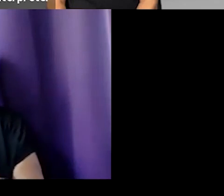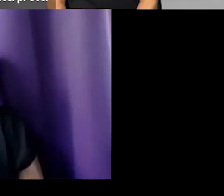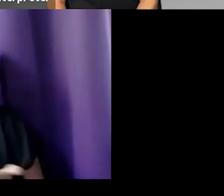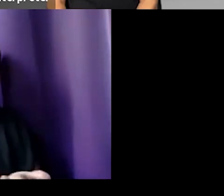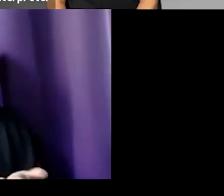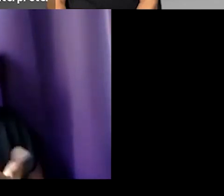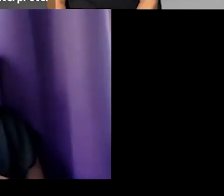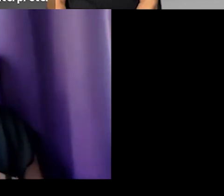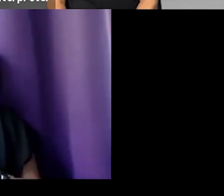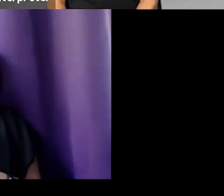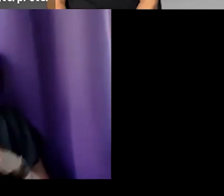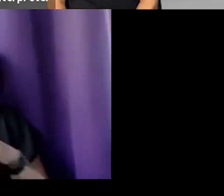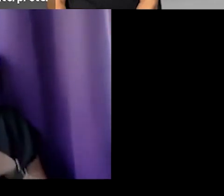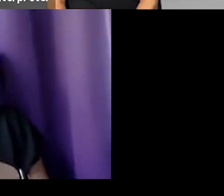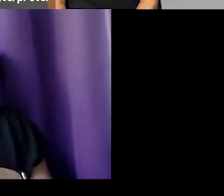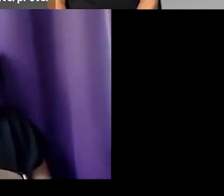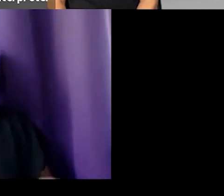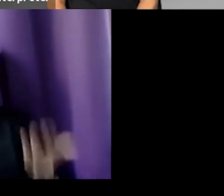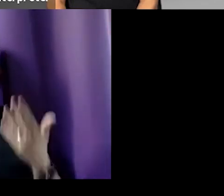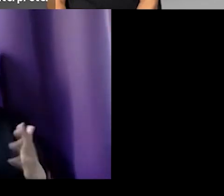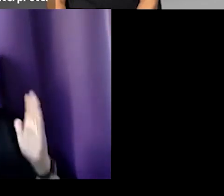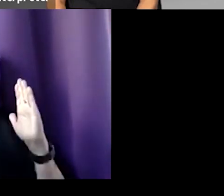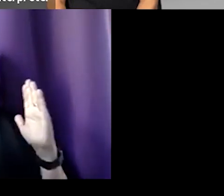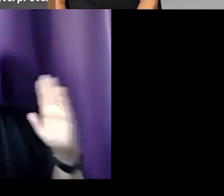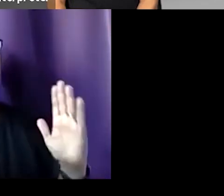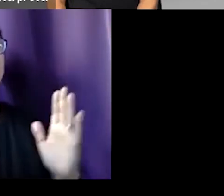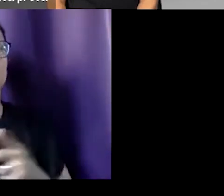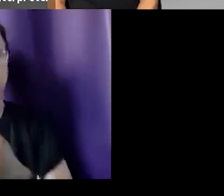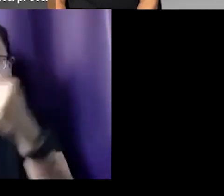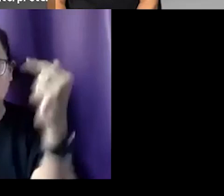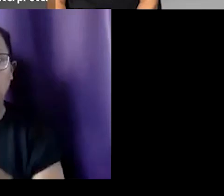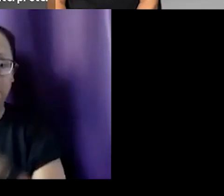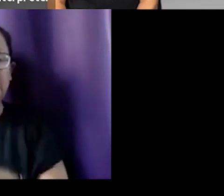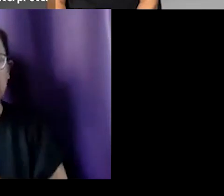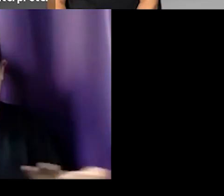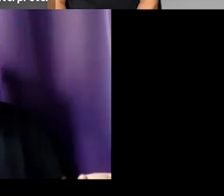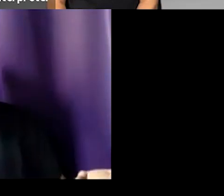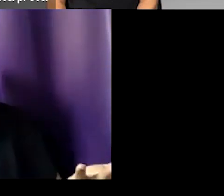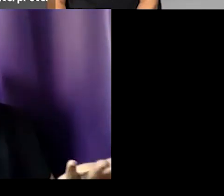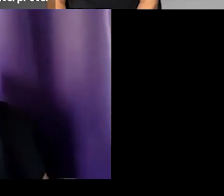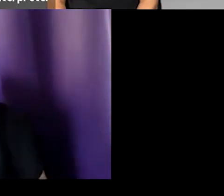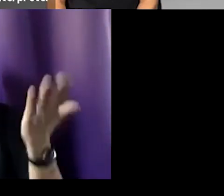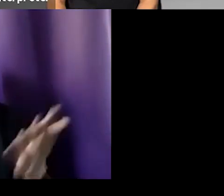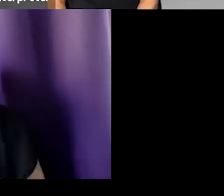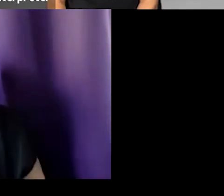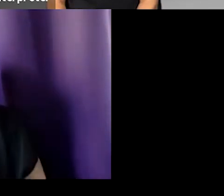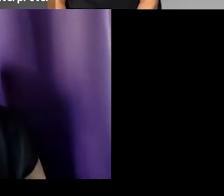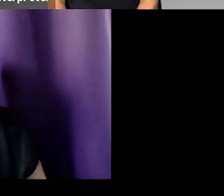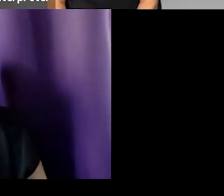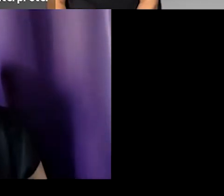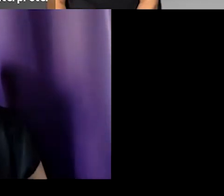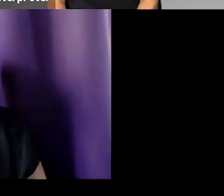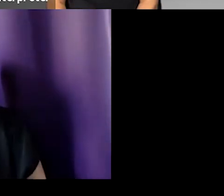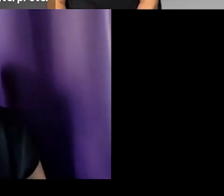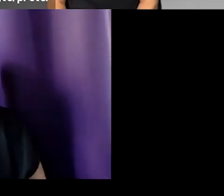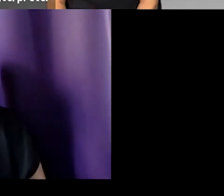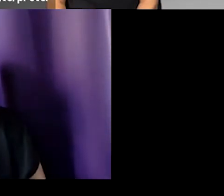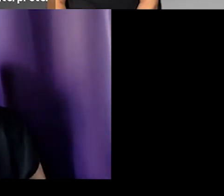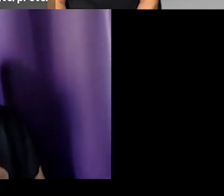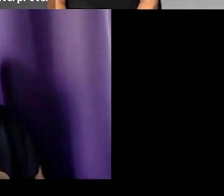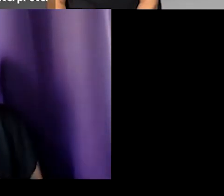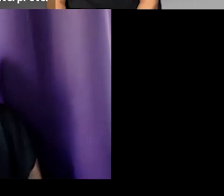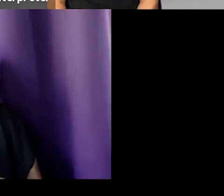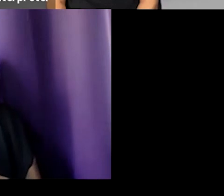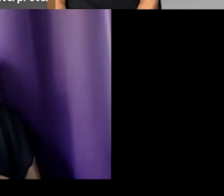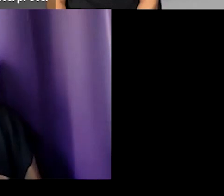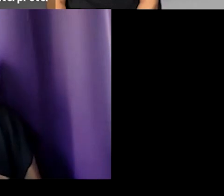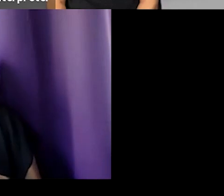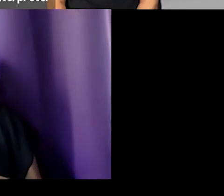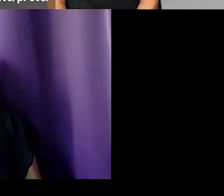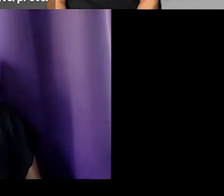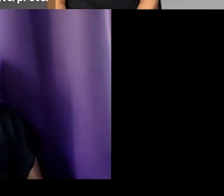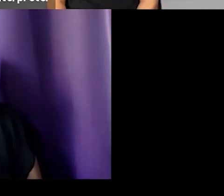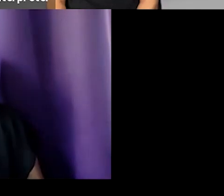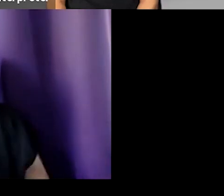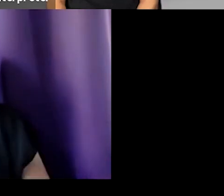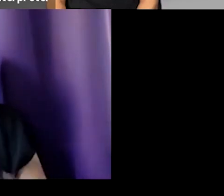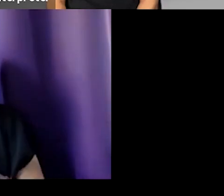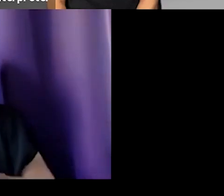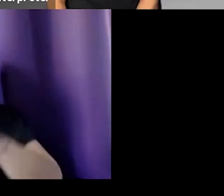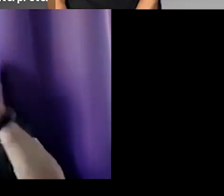that can often lead us to probably what I think are not the right set of questions to ask.